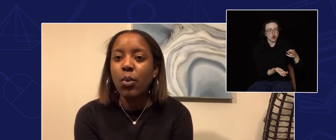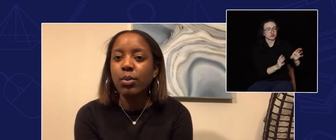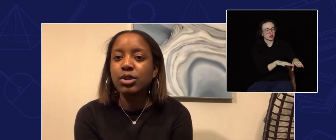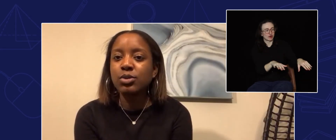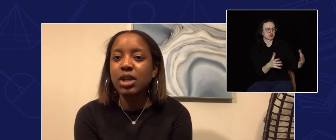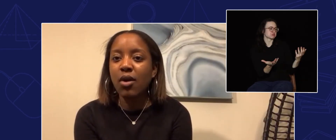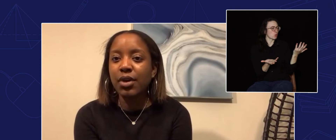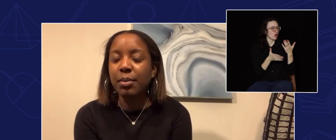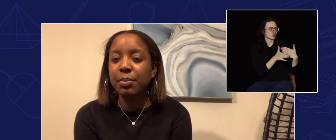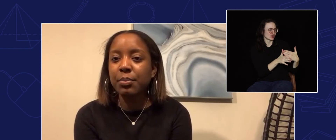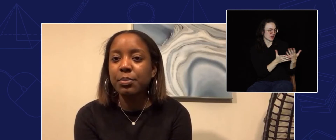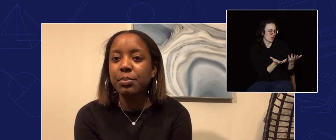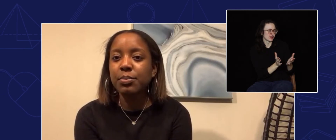what would you tell them?